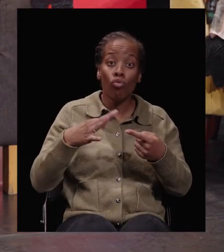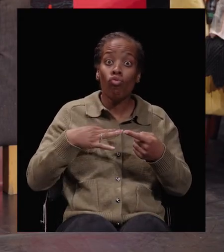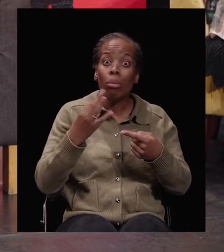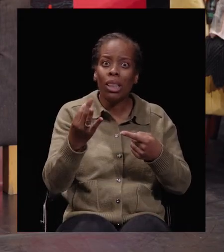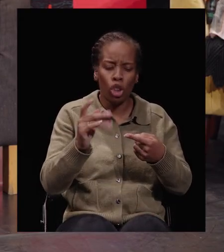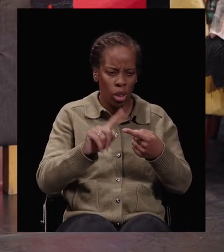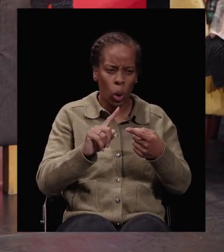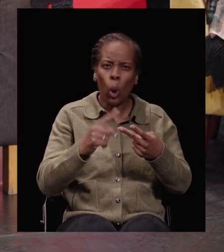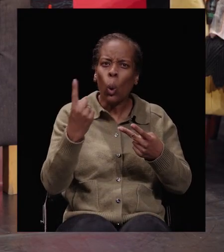And what does that represent?